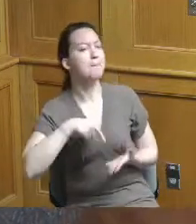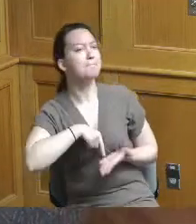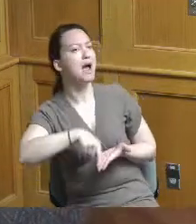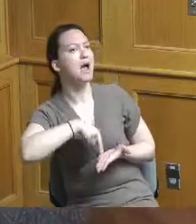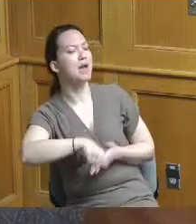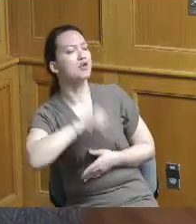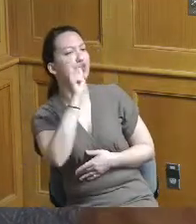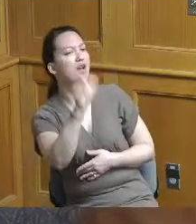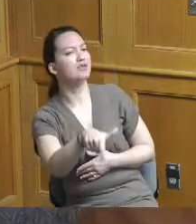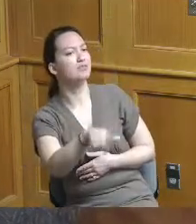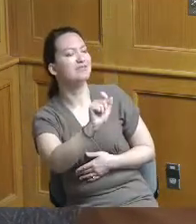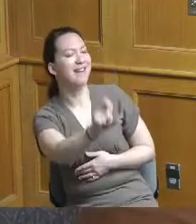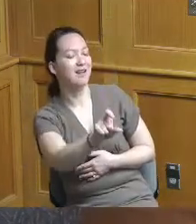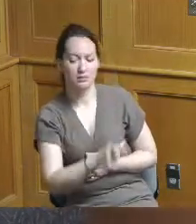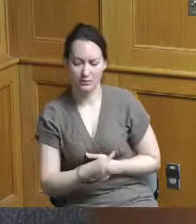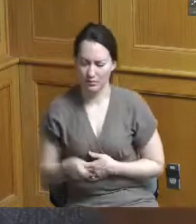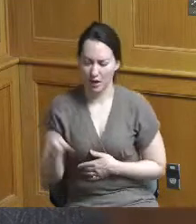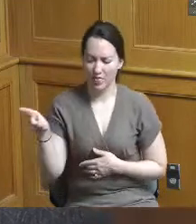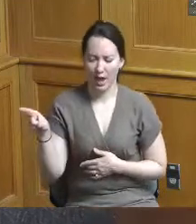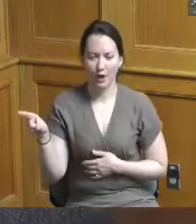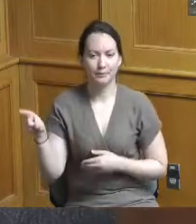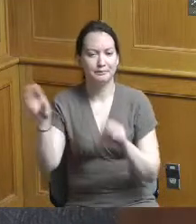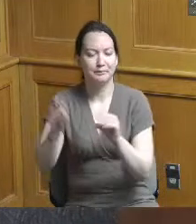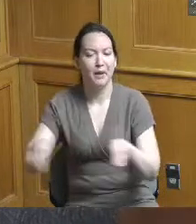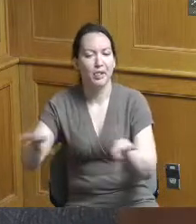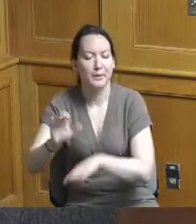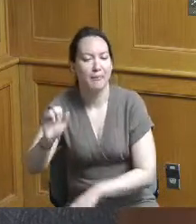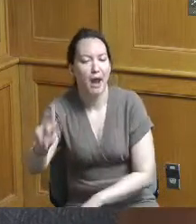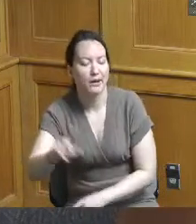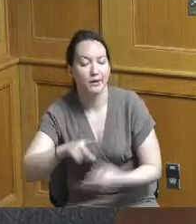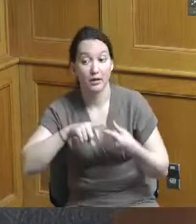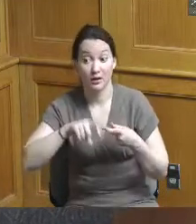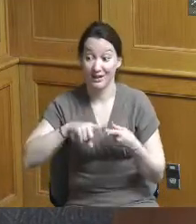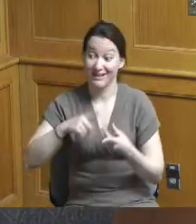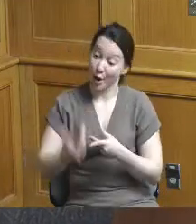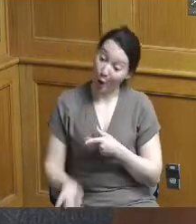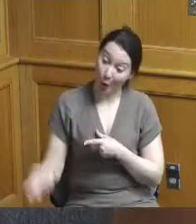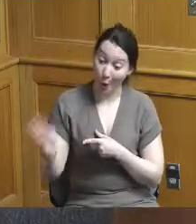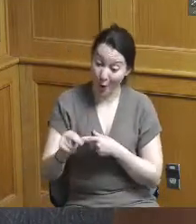because they're doing the their land bank then they get to own the property then we give them